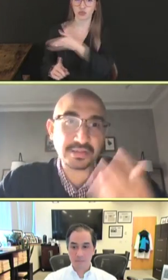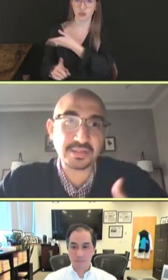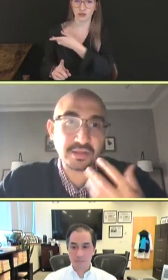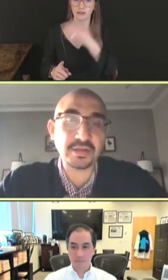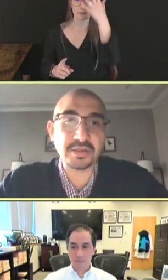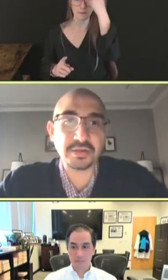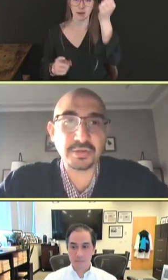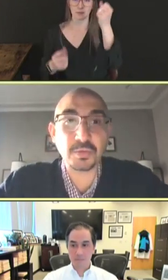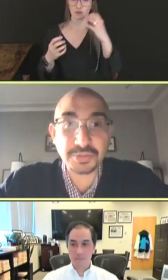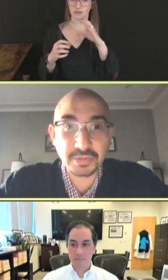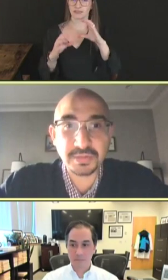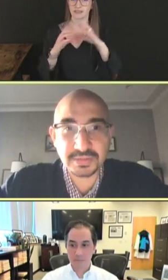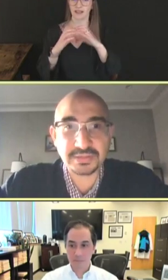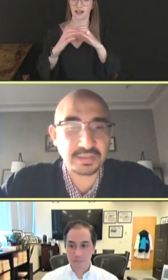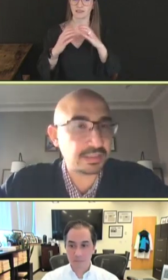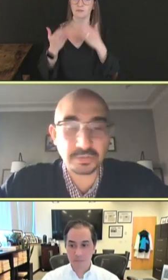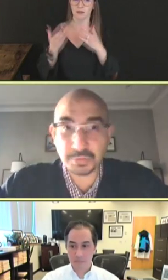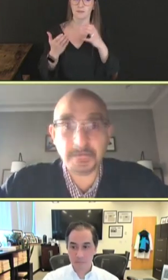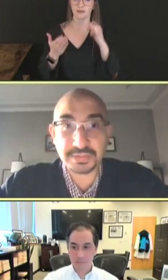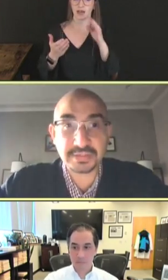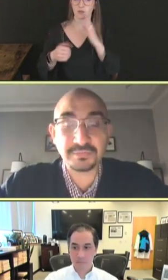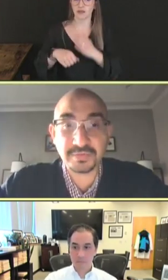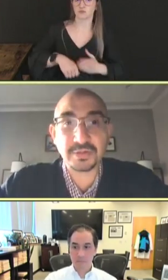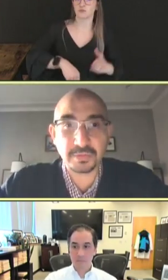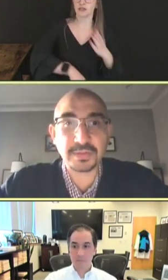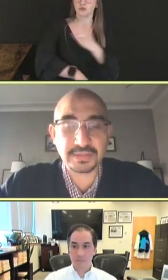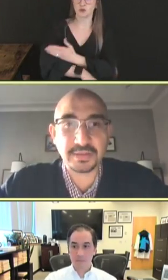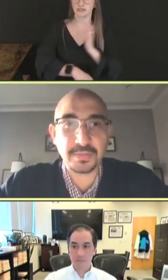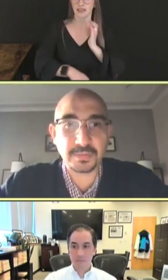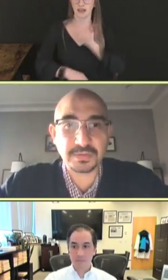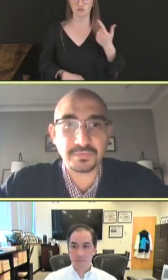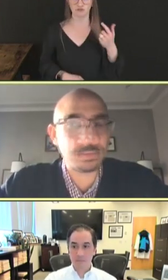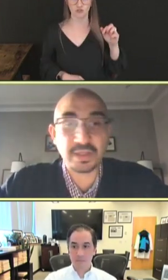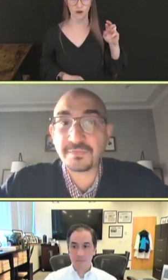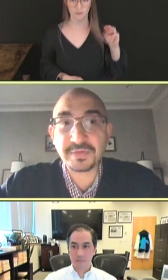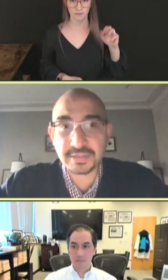the recall germinal center reaction, which we see very robustly in those individuals. Every